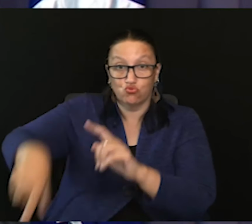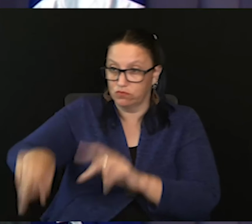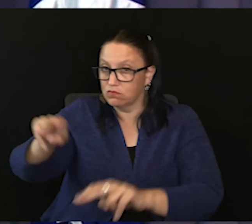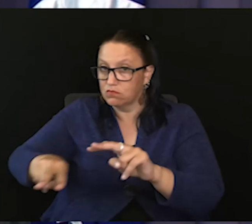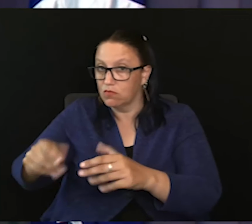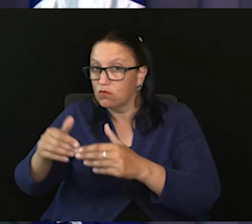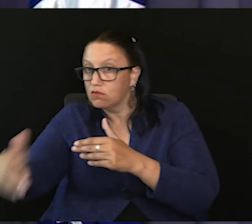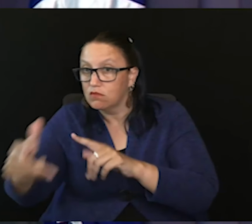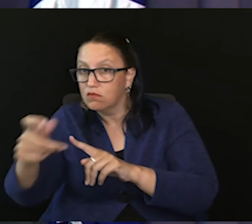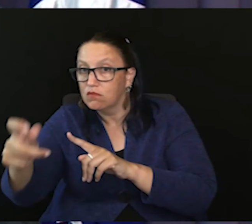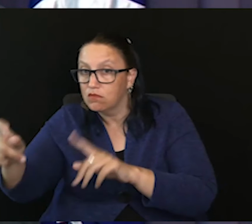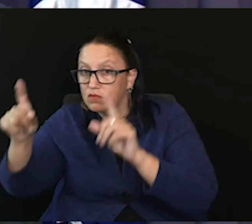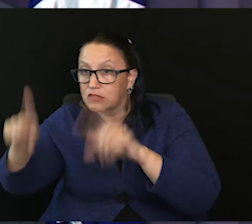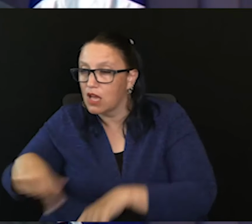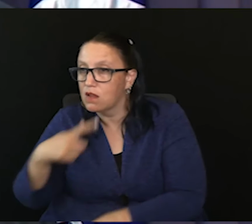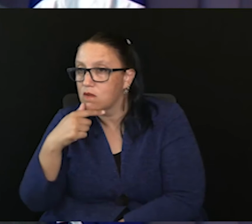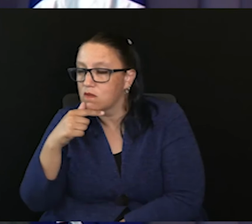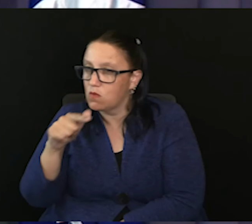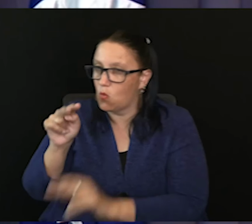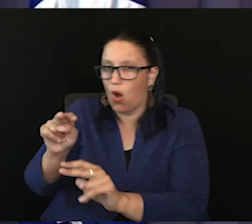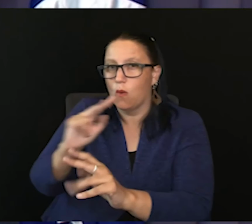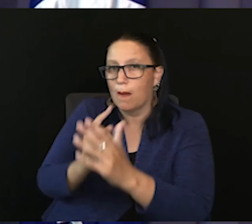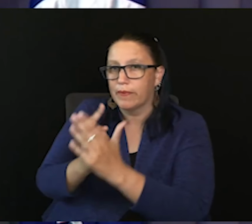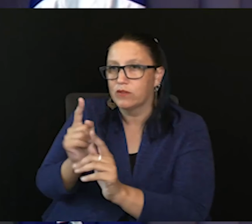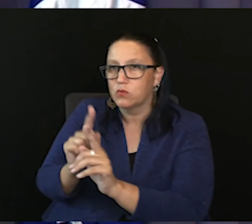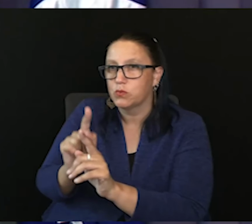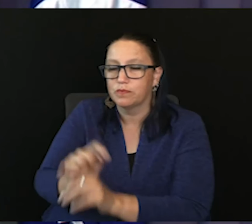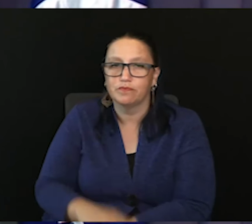that have also plans to roll out Novavax.